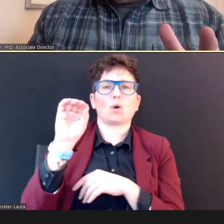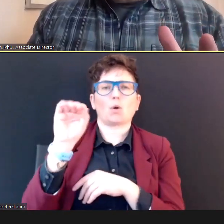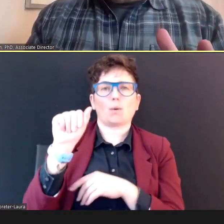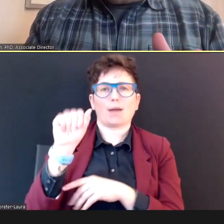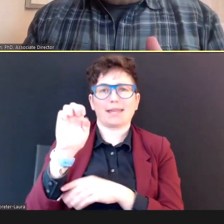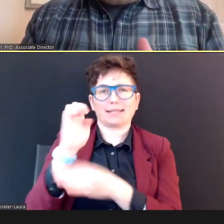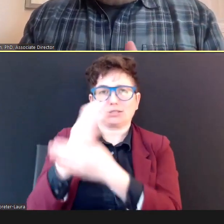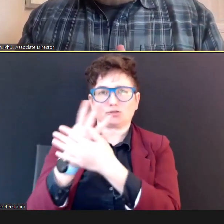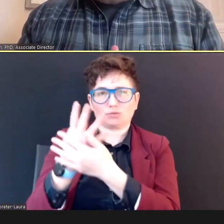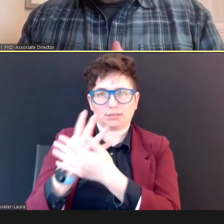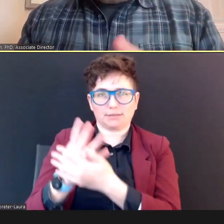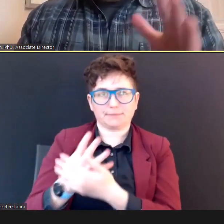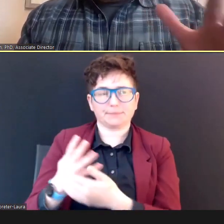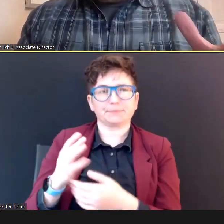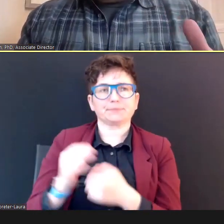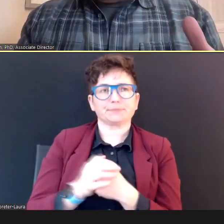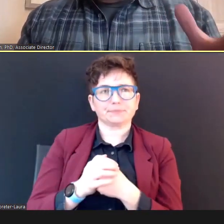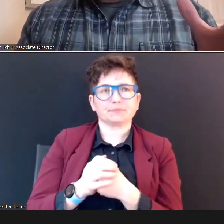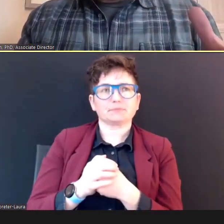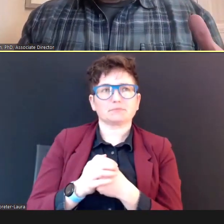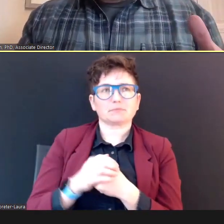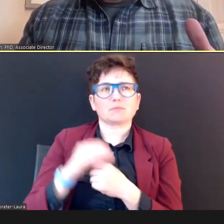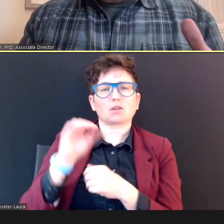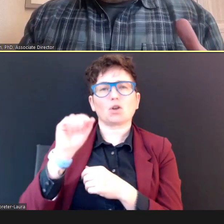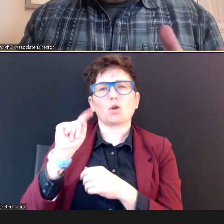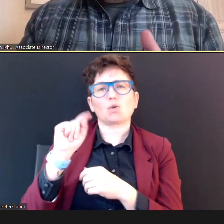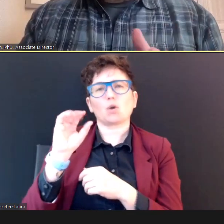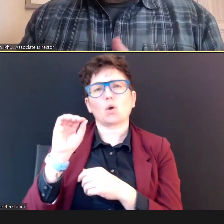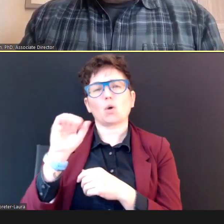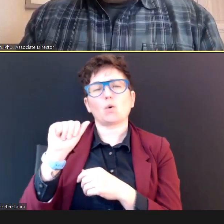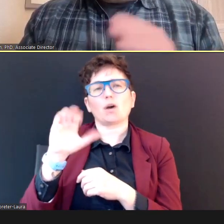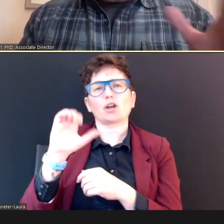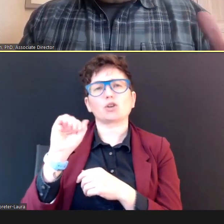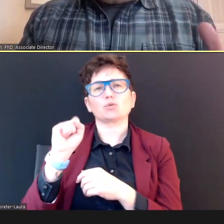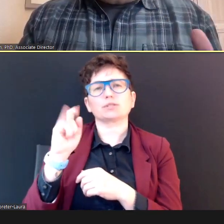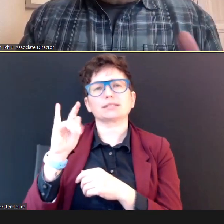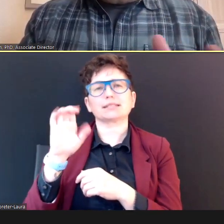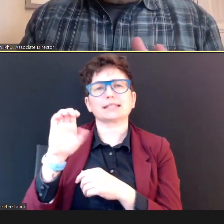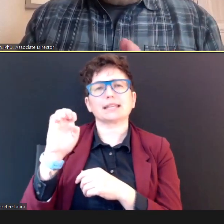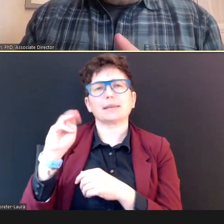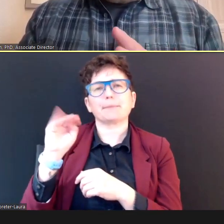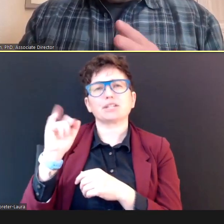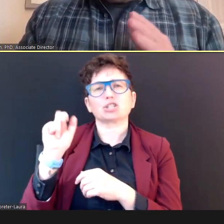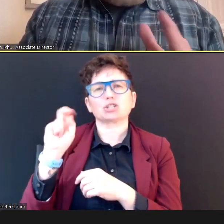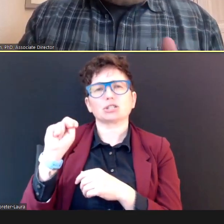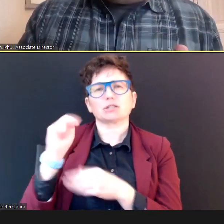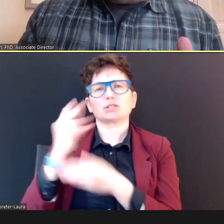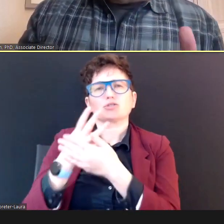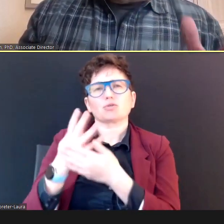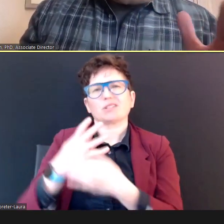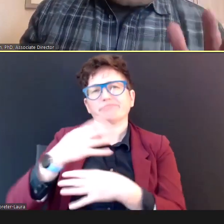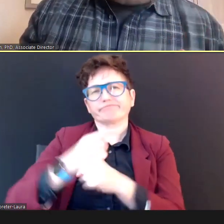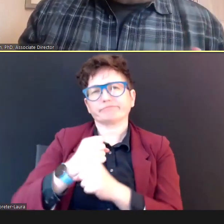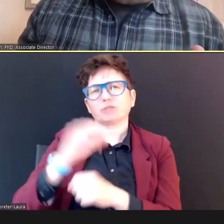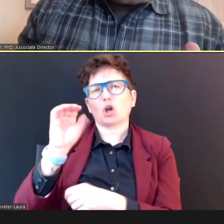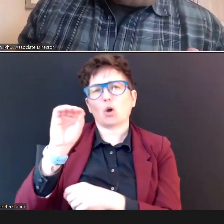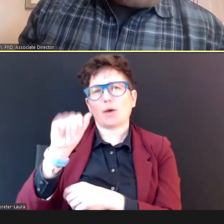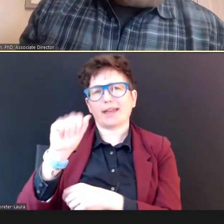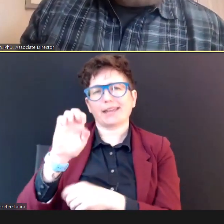screening um Odo acoustic emission screening as we've already said is the